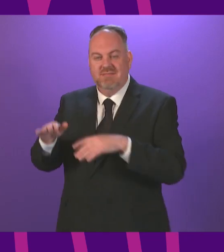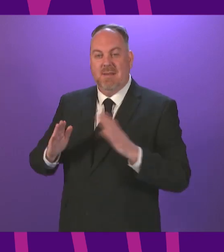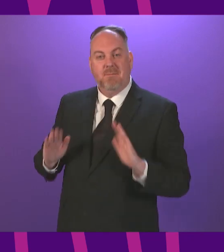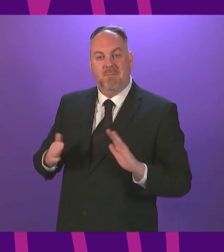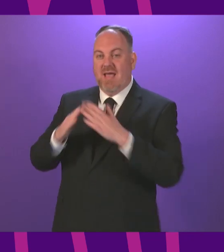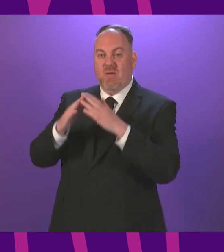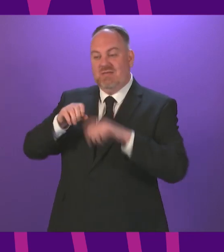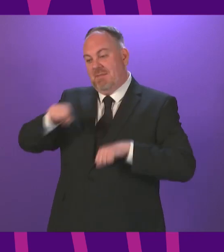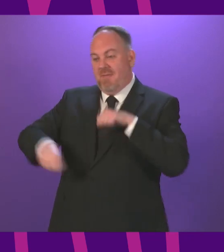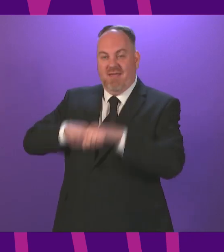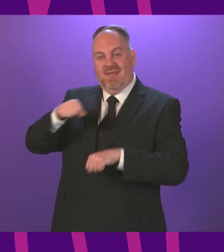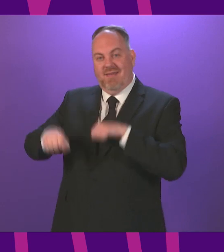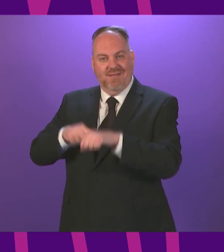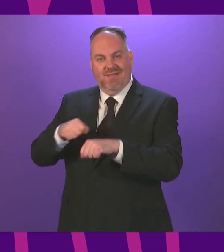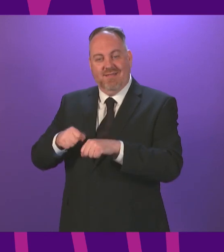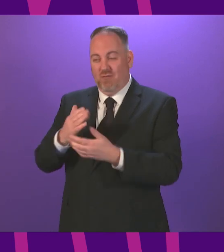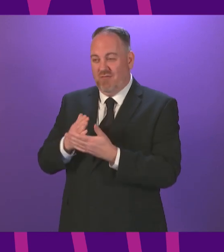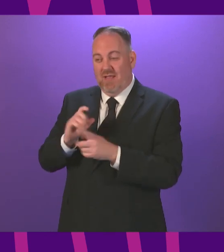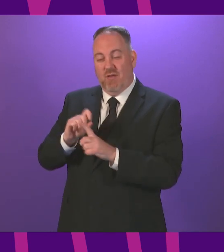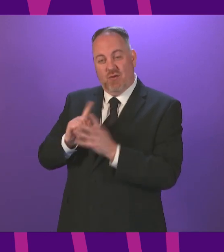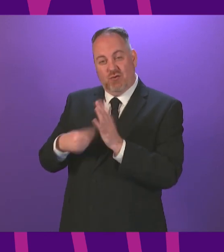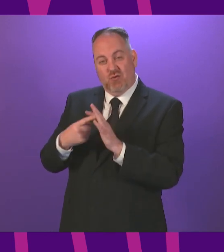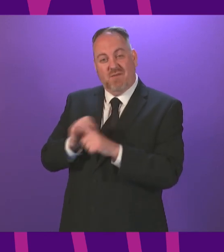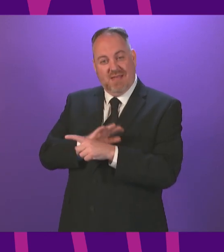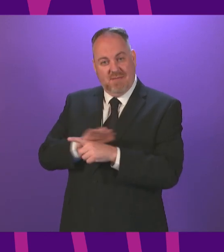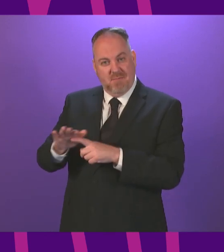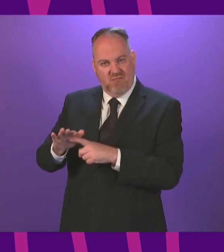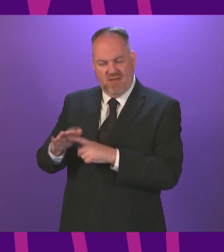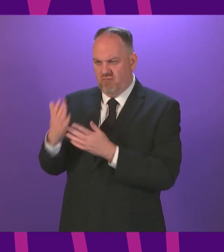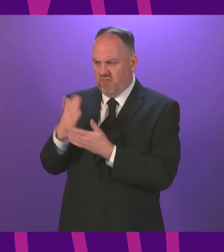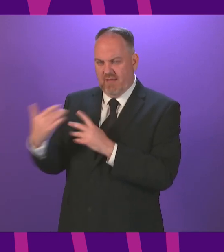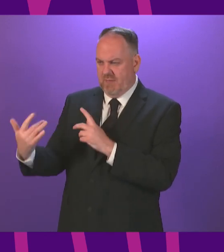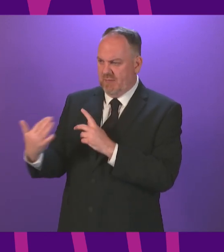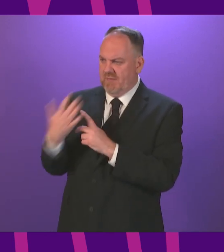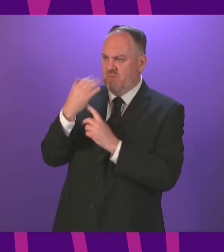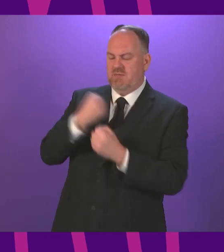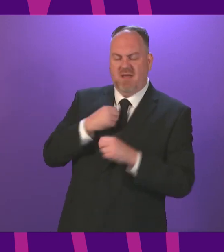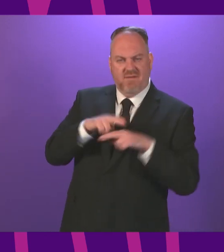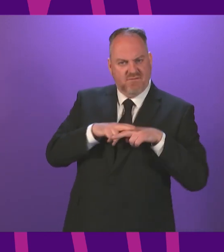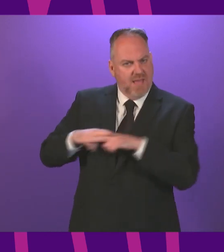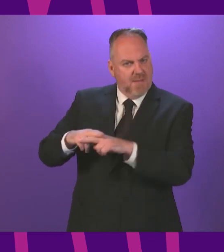The Duke of Edinburgh’s impact on my family has been great. His impact on millions of